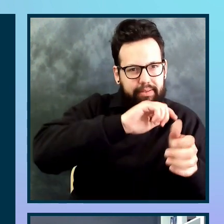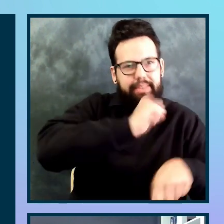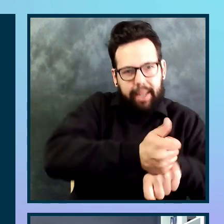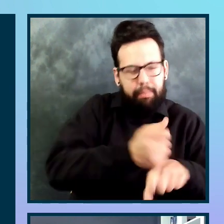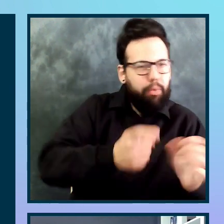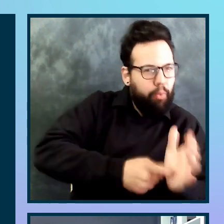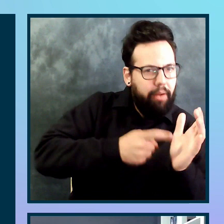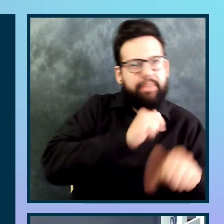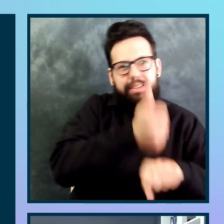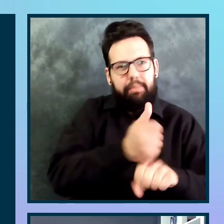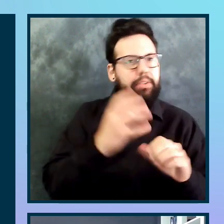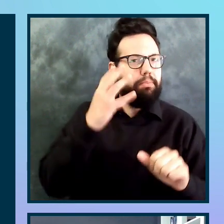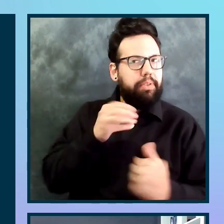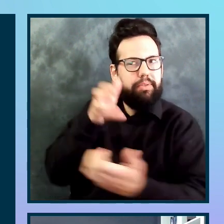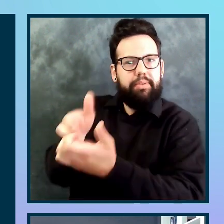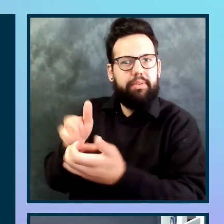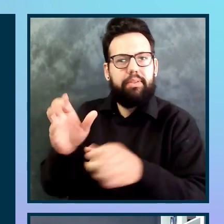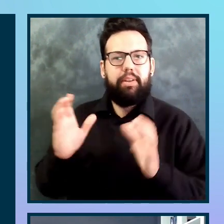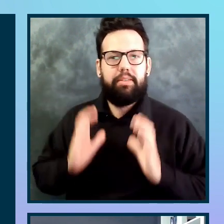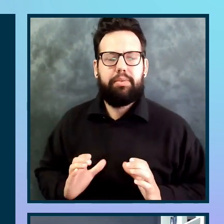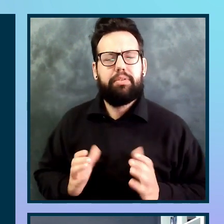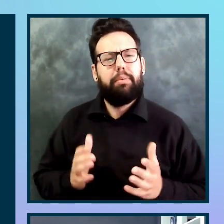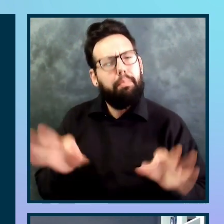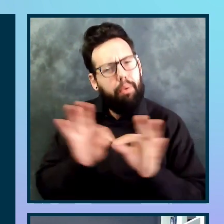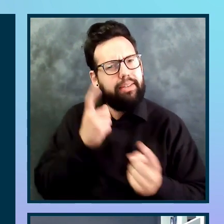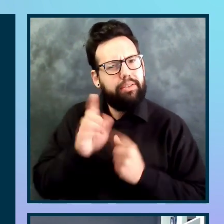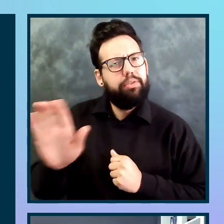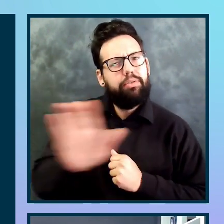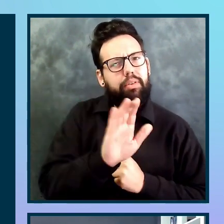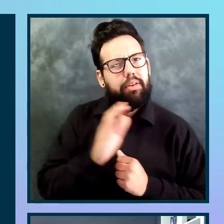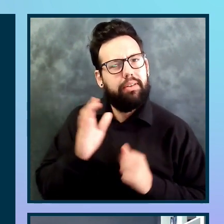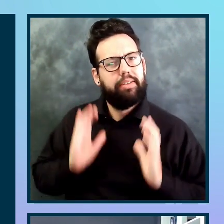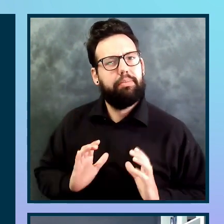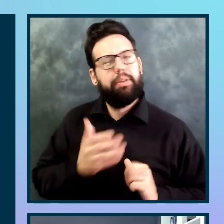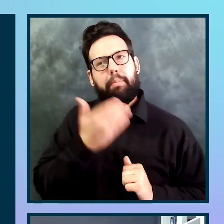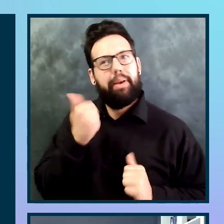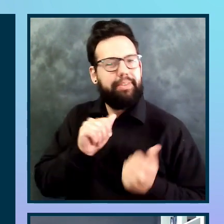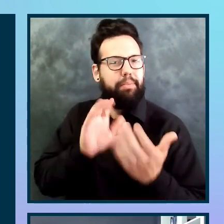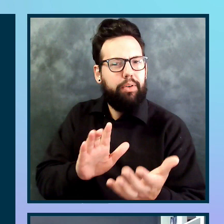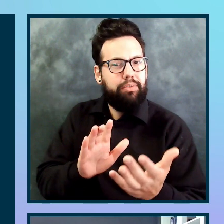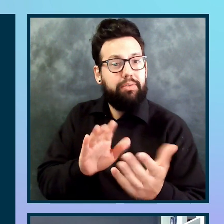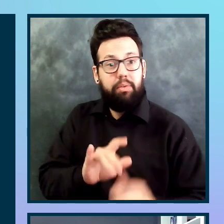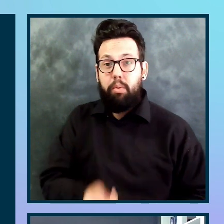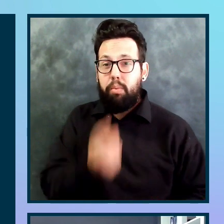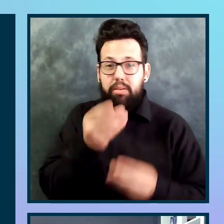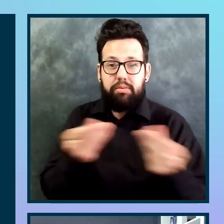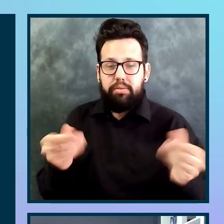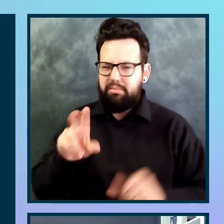So consider your customers, consider how to do this. And there are other ways to solve the same scenario,